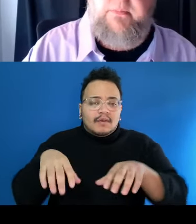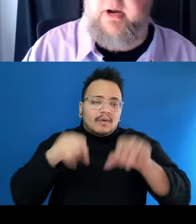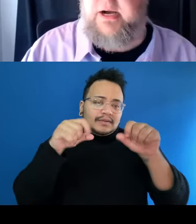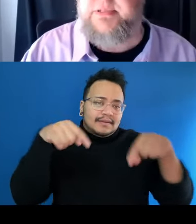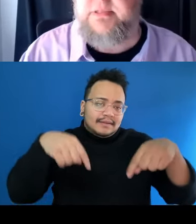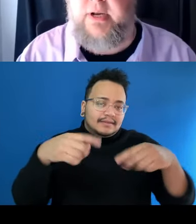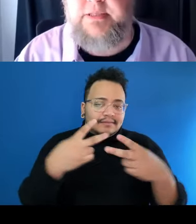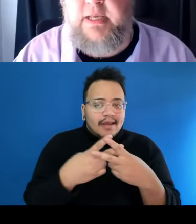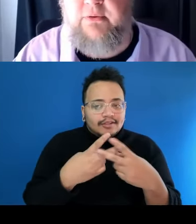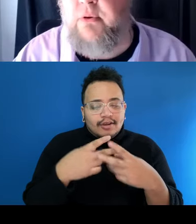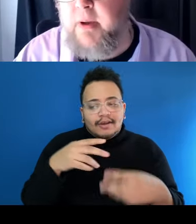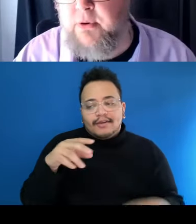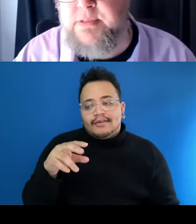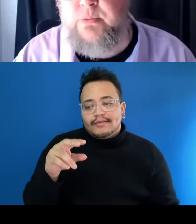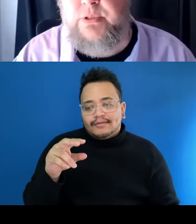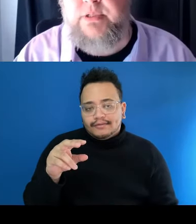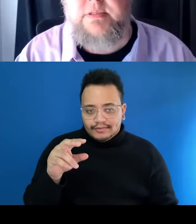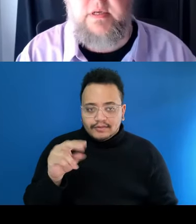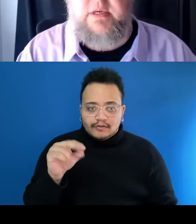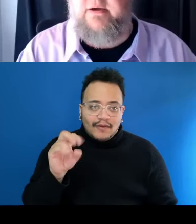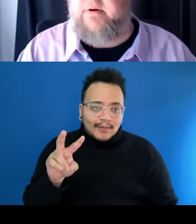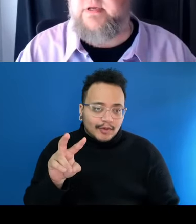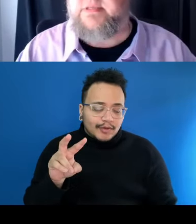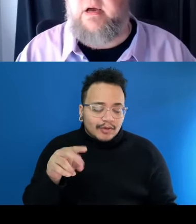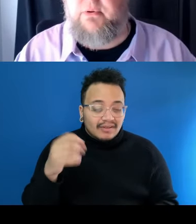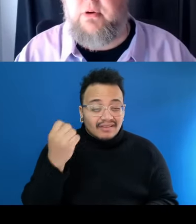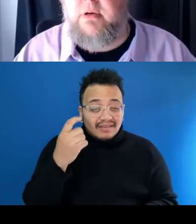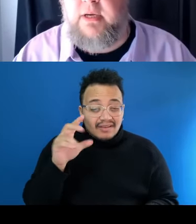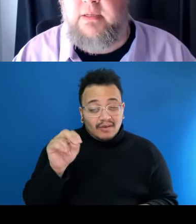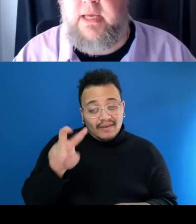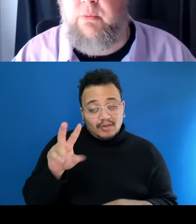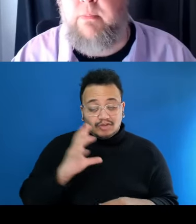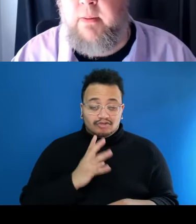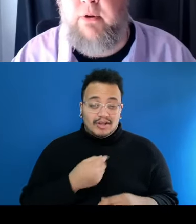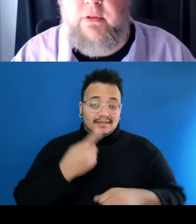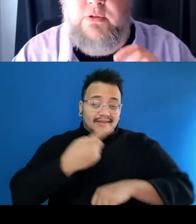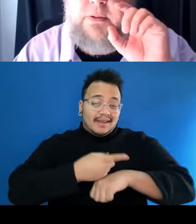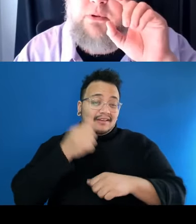November houses the Trans Day of Remembrance, which is a very somber day remembering those people